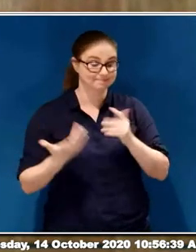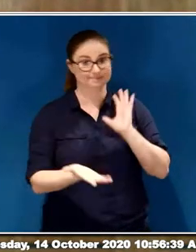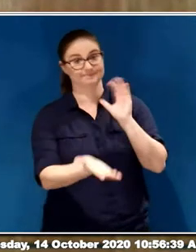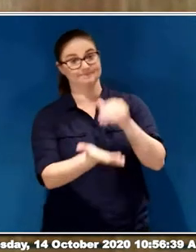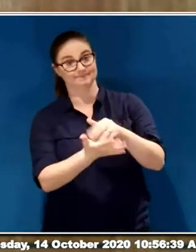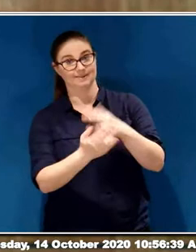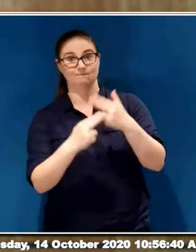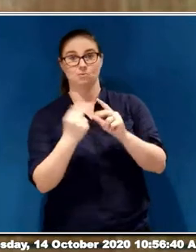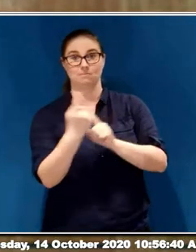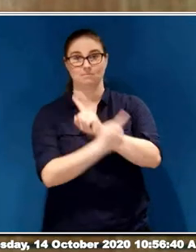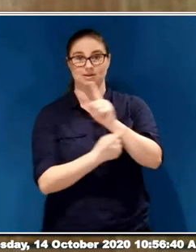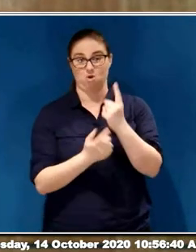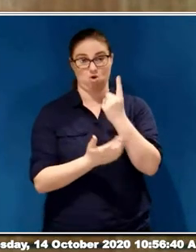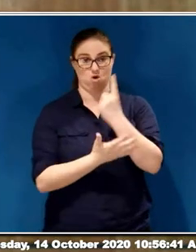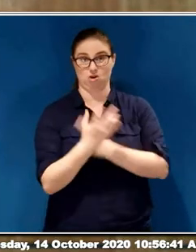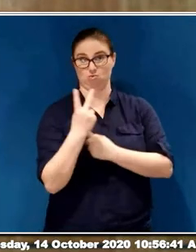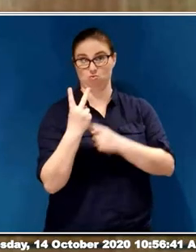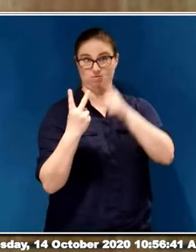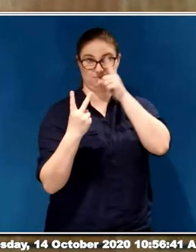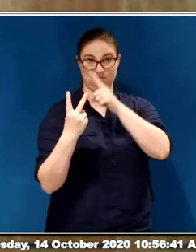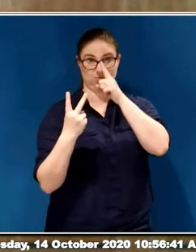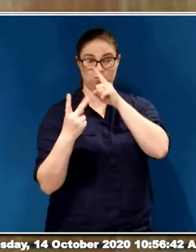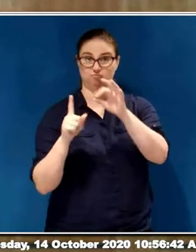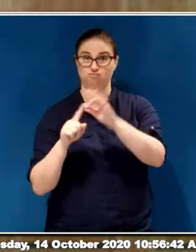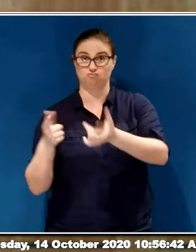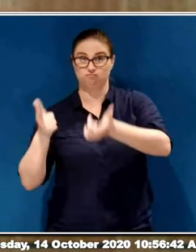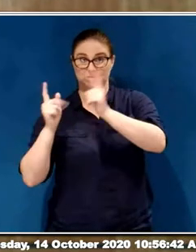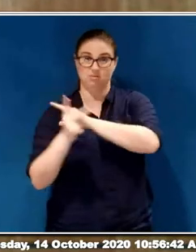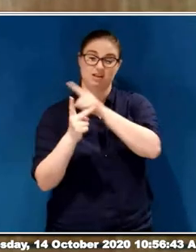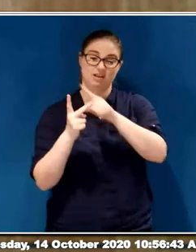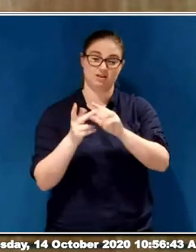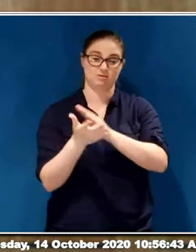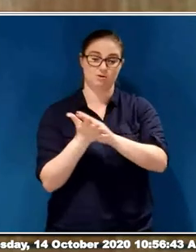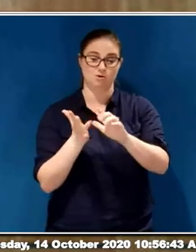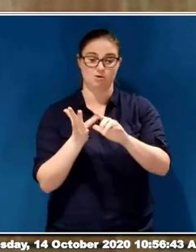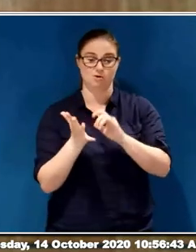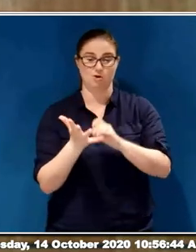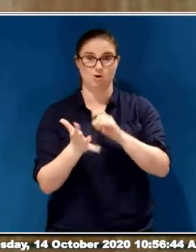In the interests of time, you refer at paragraph 64 of your statement